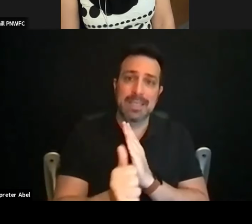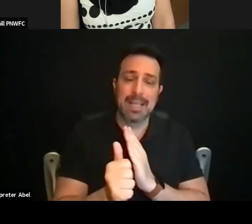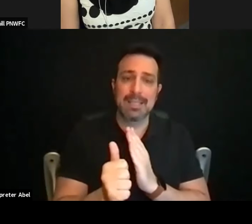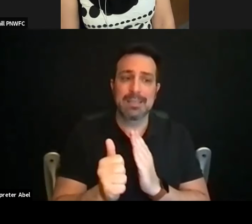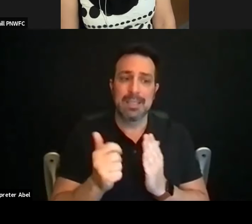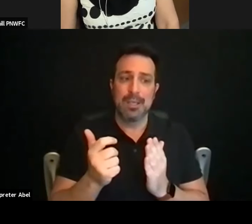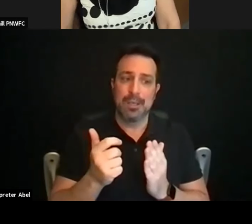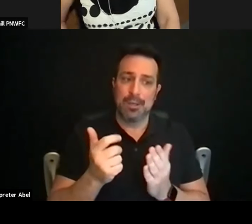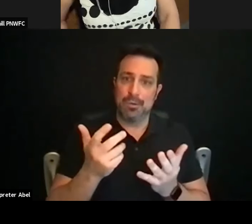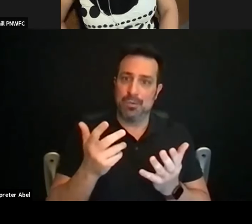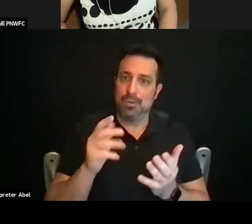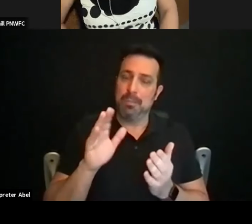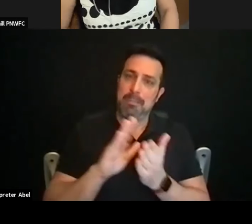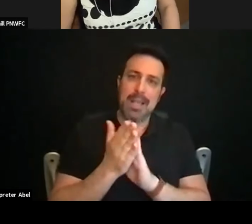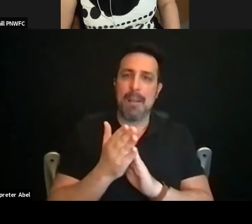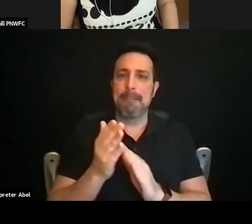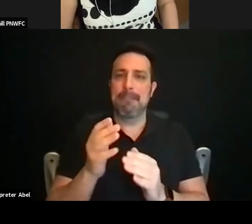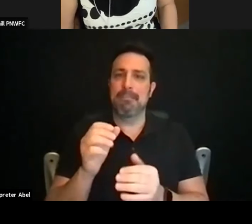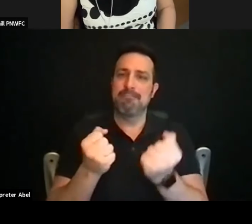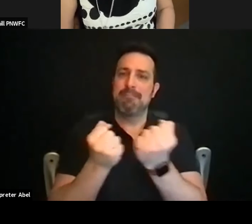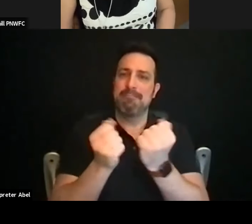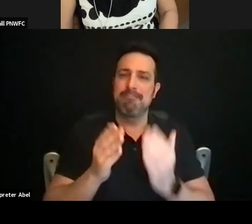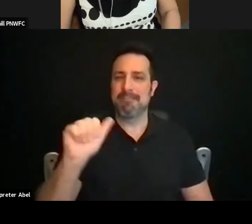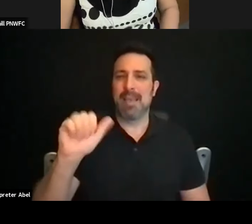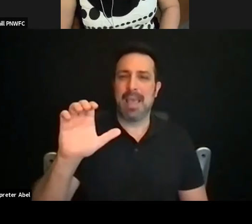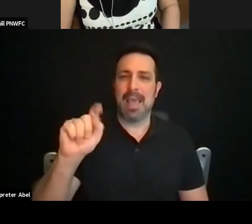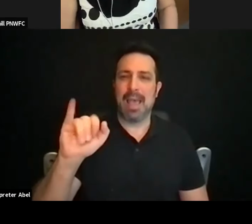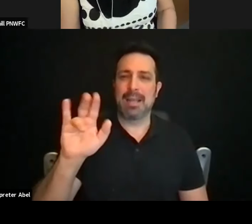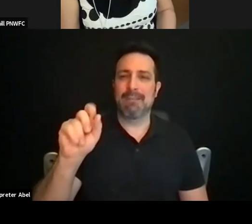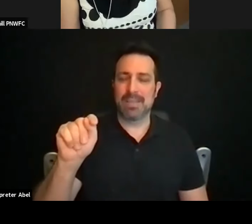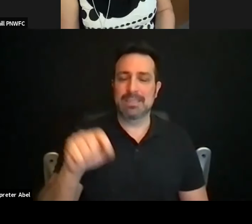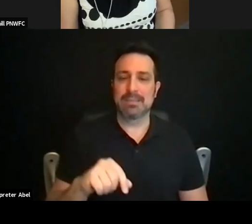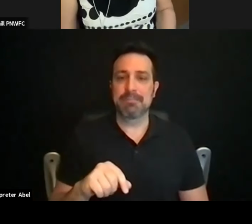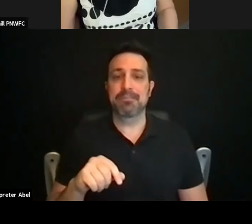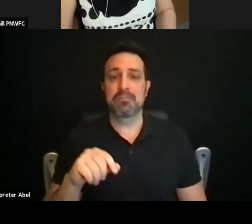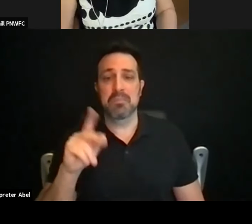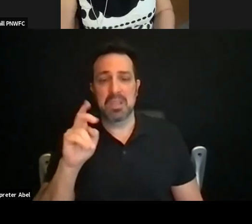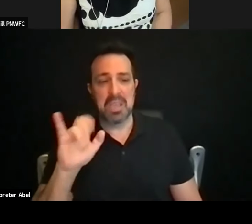give advice to people that might not feel like they have the